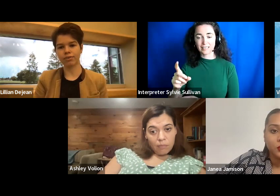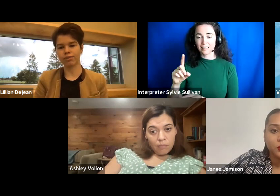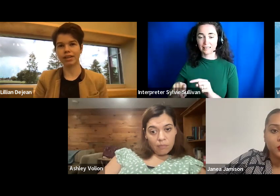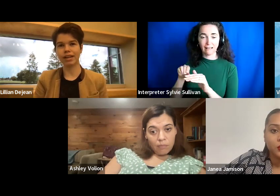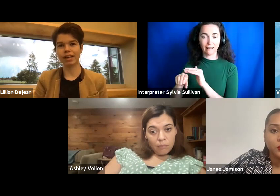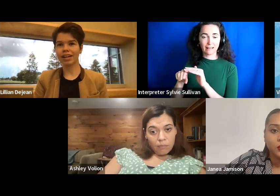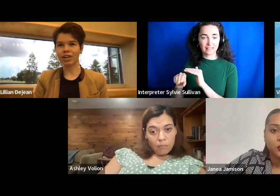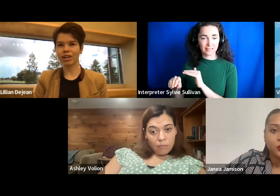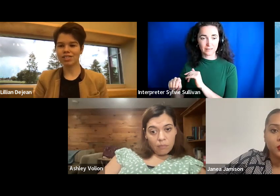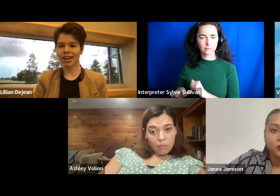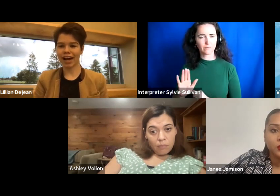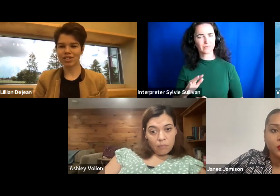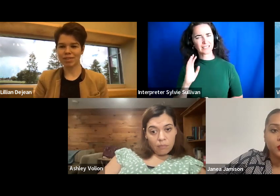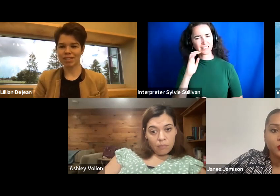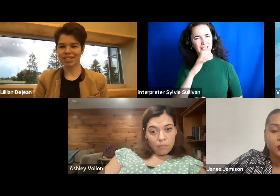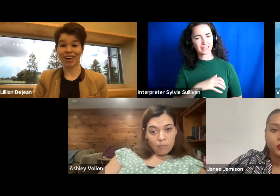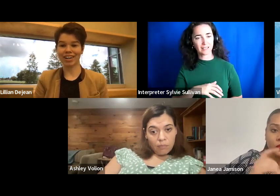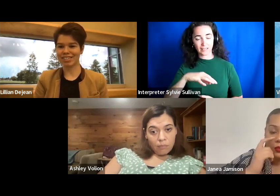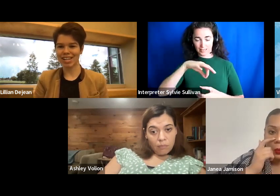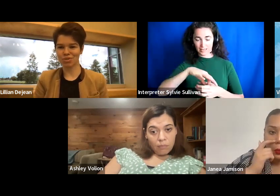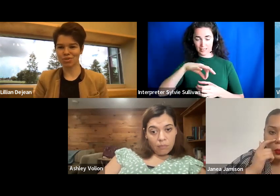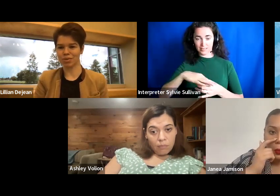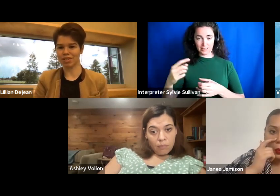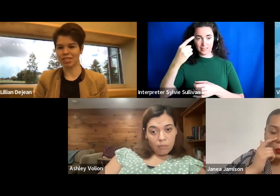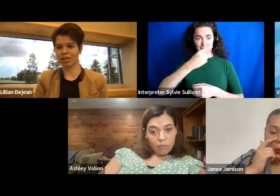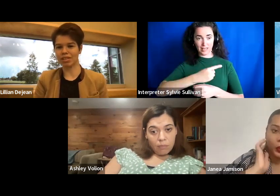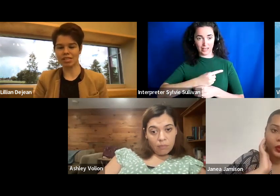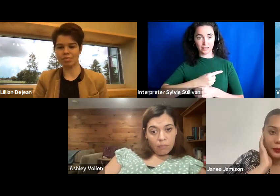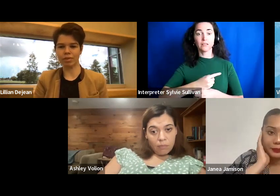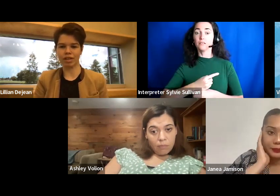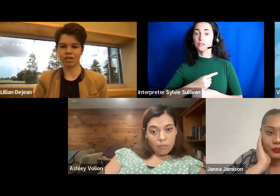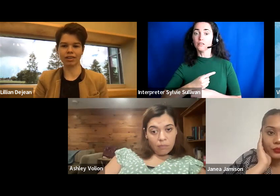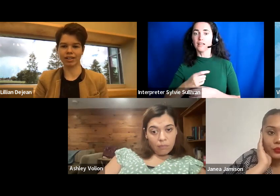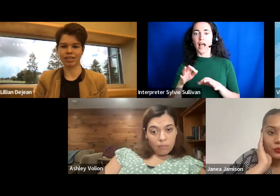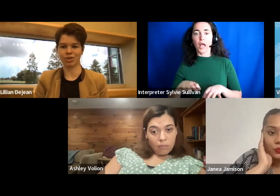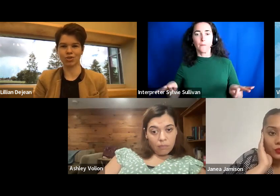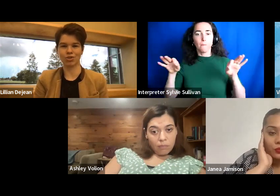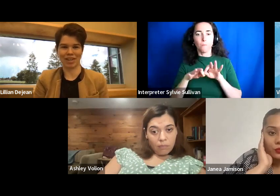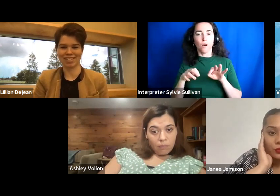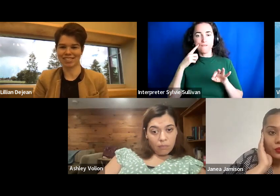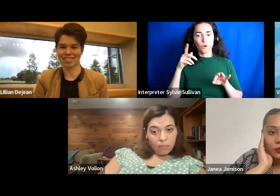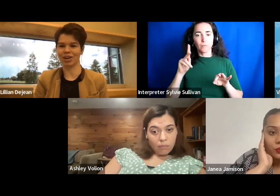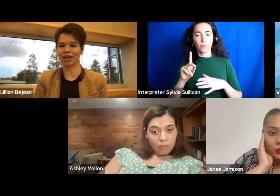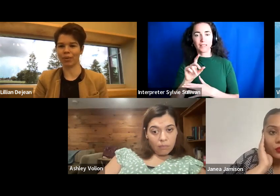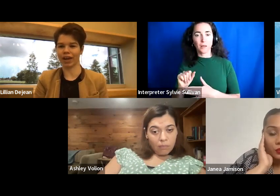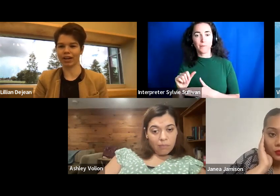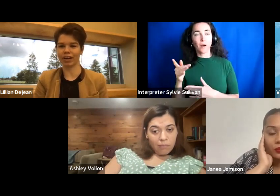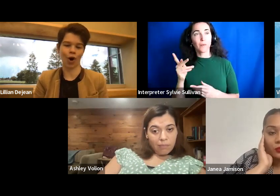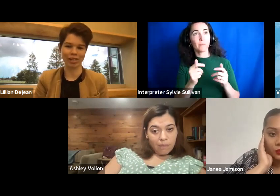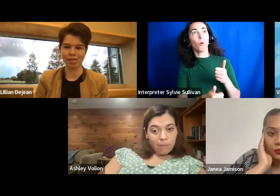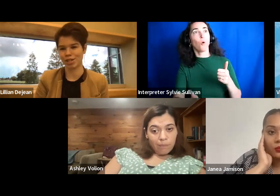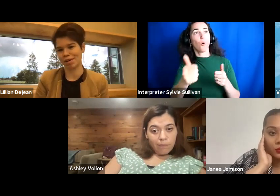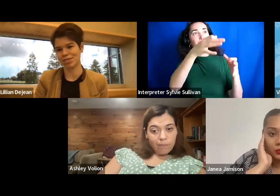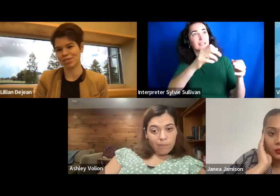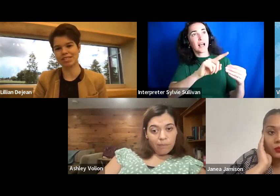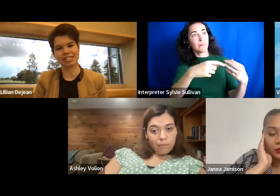enough. It elections can actually be, you know, higher stakes for people with disability, simply because our elected officials make decisions on healthcare and home and community-based services.